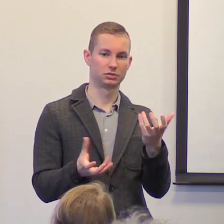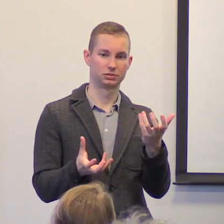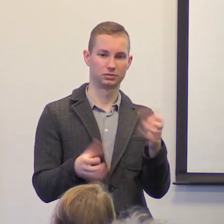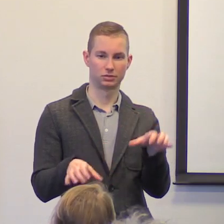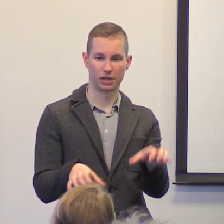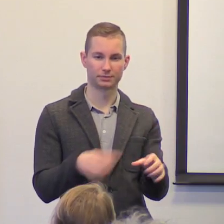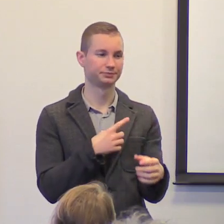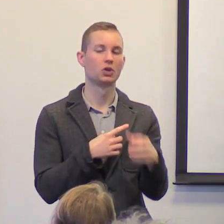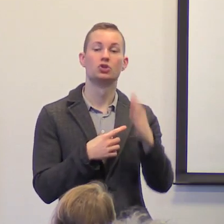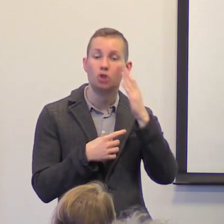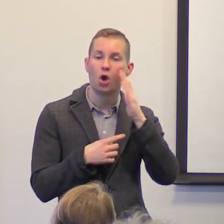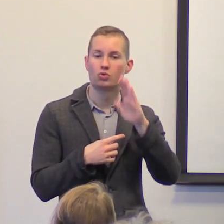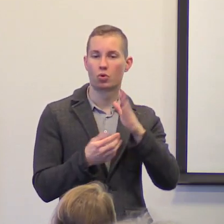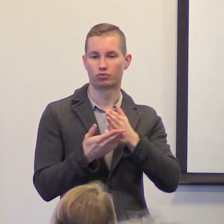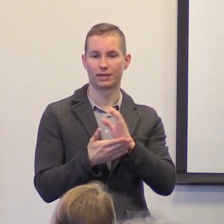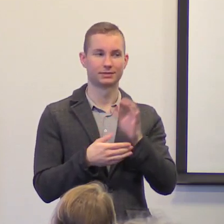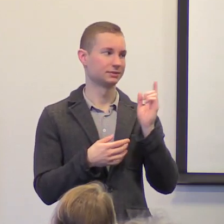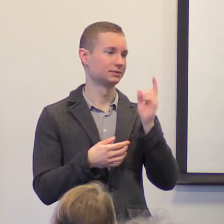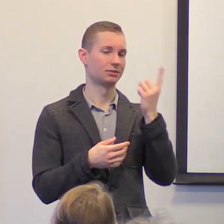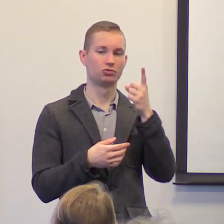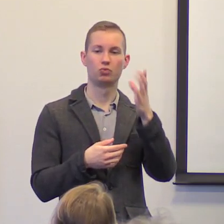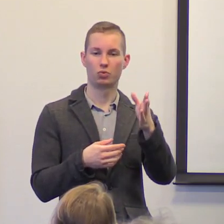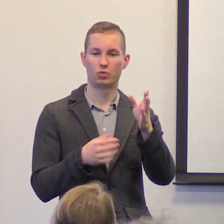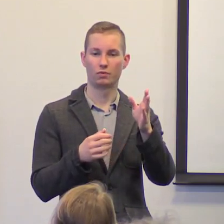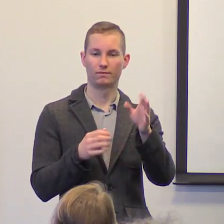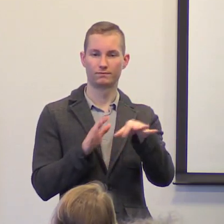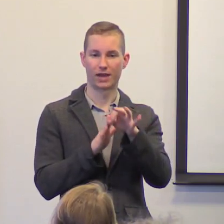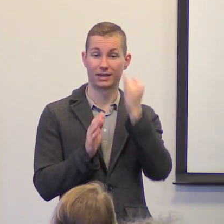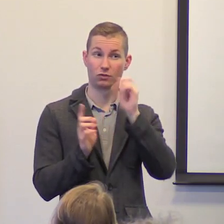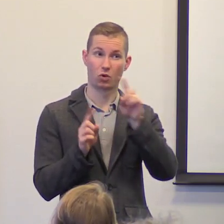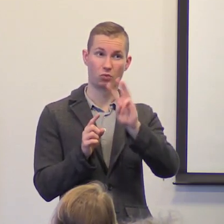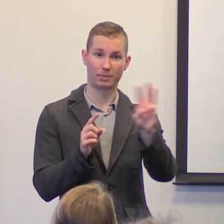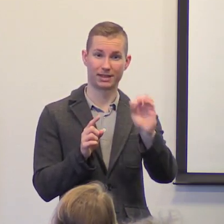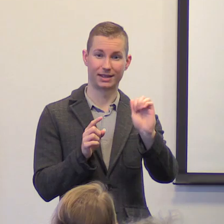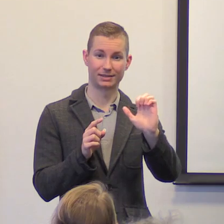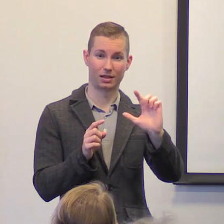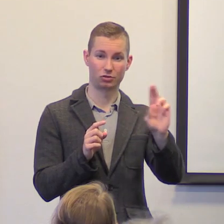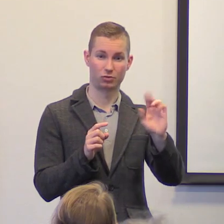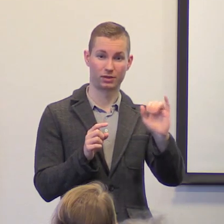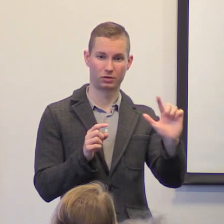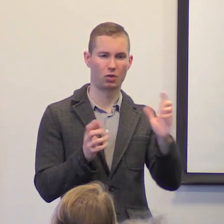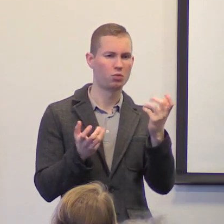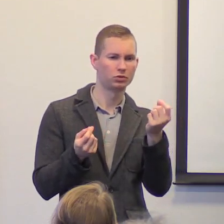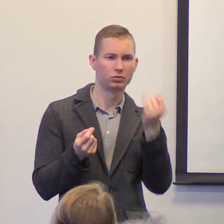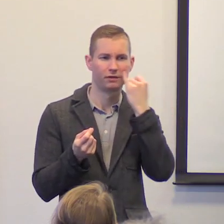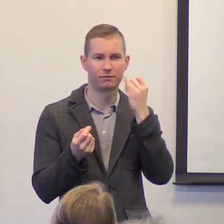This is one thing that you'd find in the ACLU of Illinois website. "What should I do if the police stop and arrest me?"